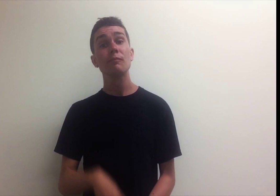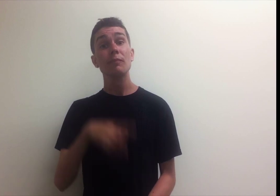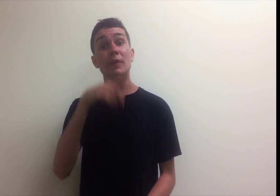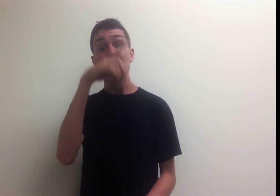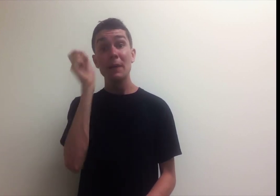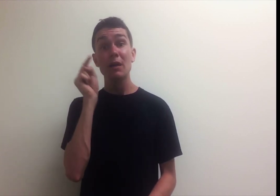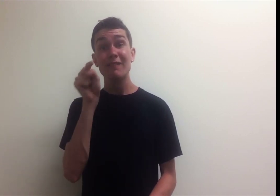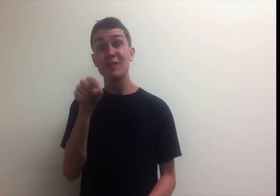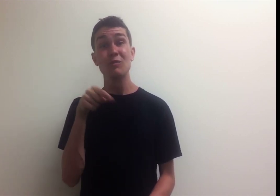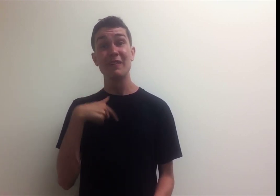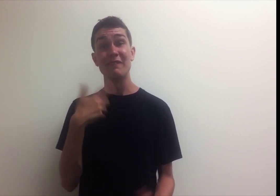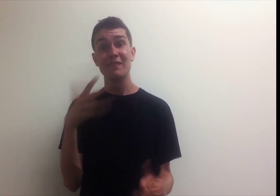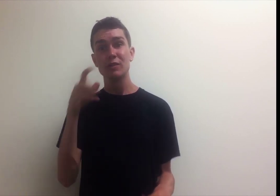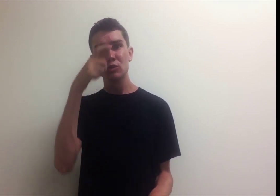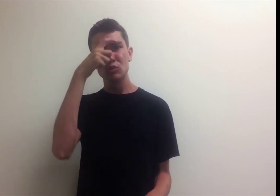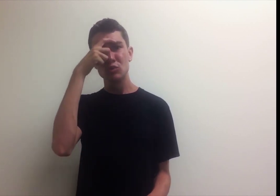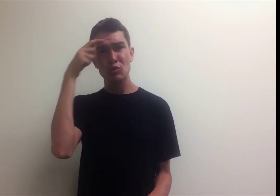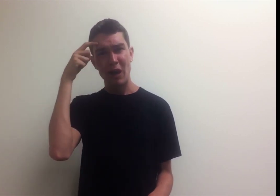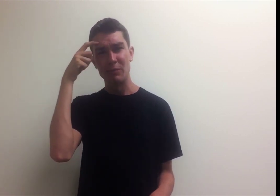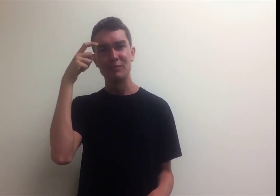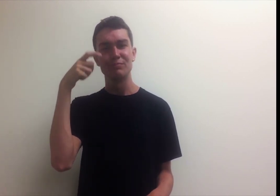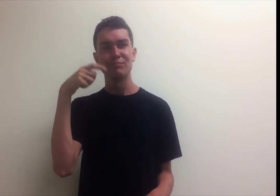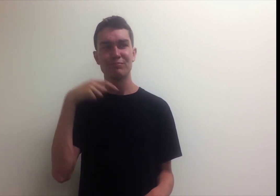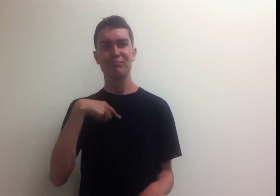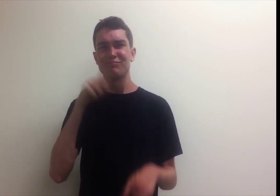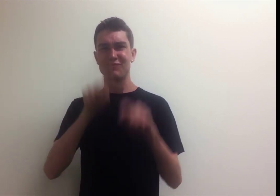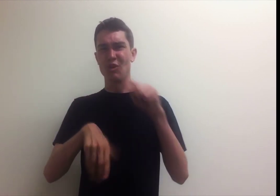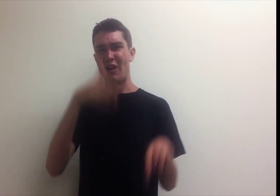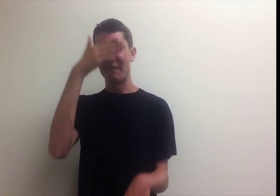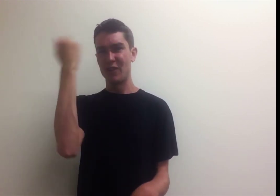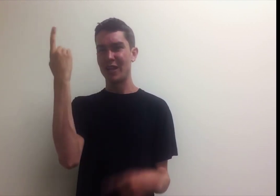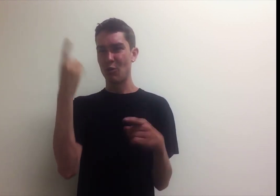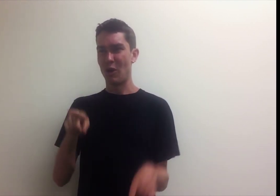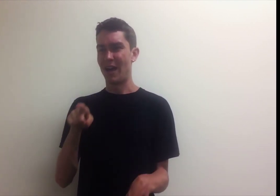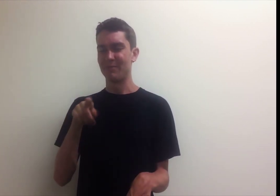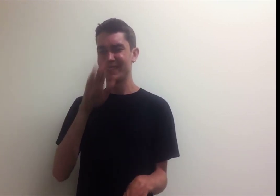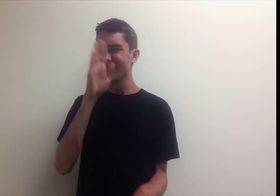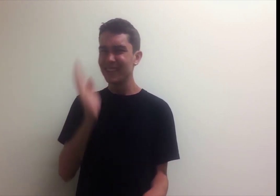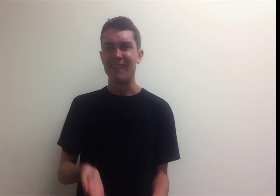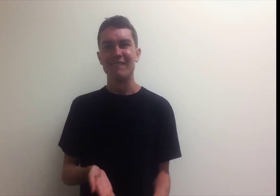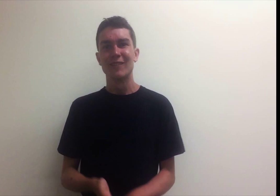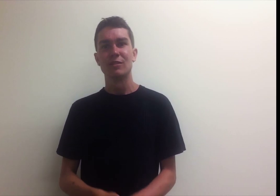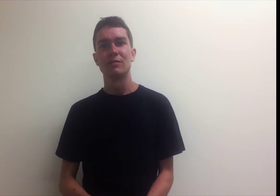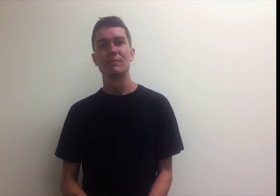You never let me forget what happened to me.